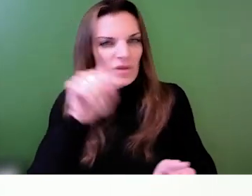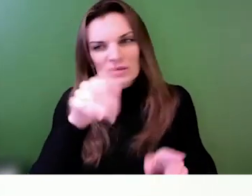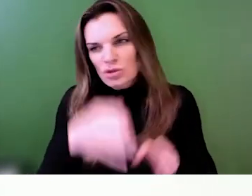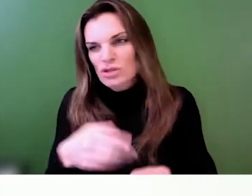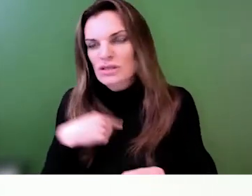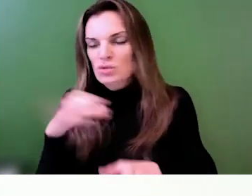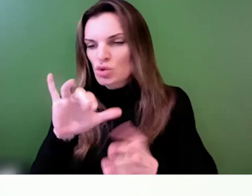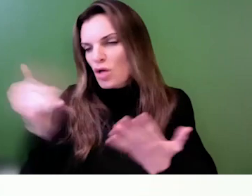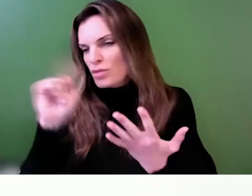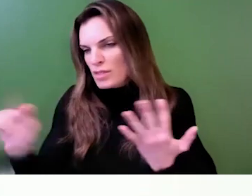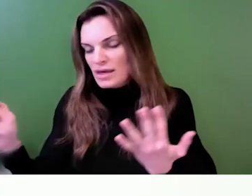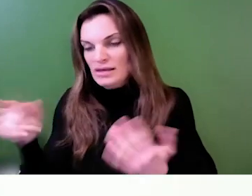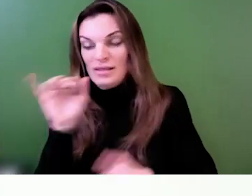to an office like ours for